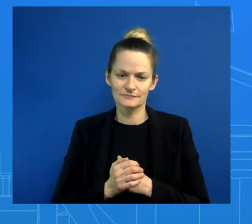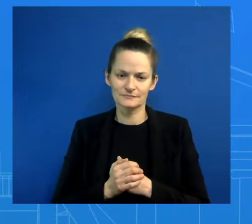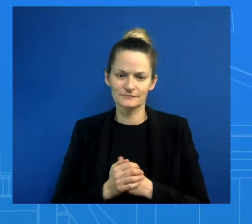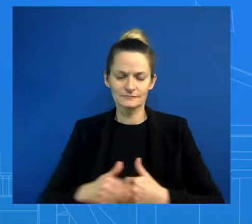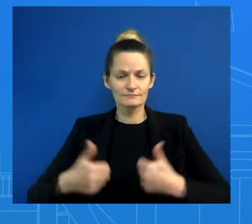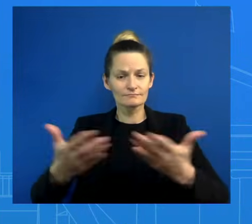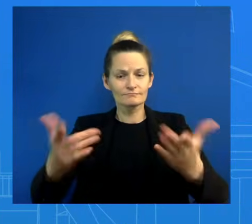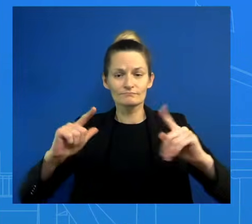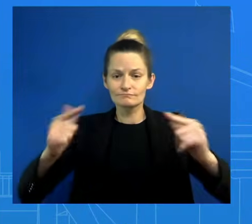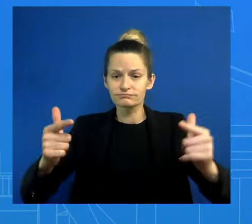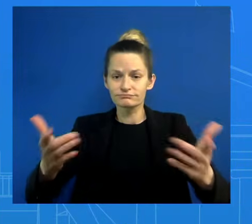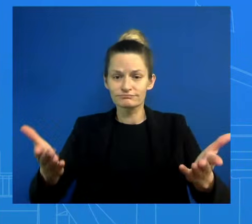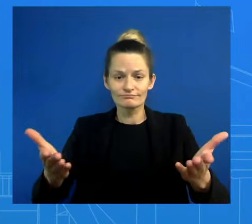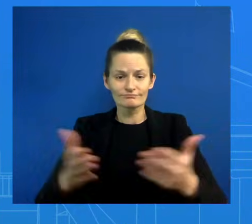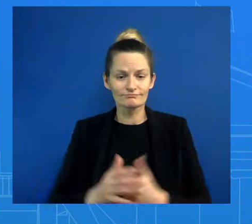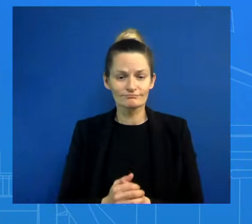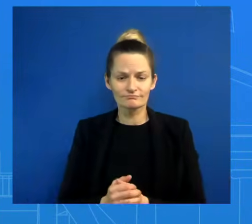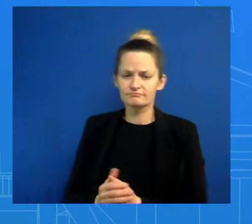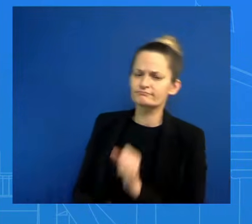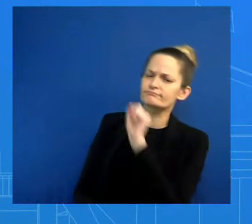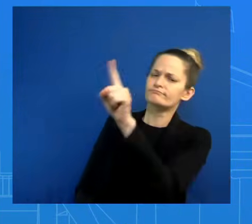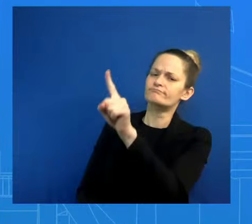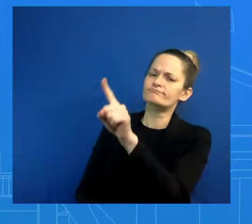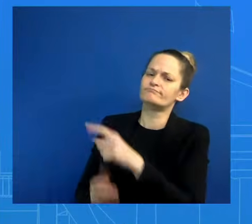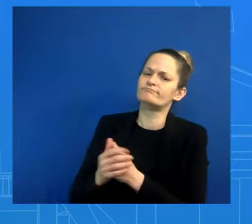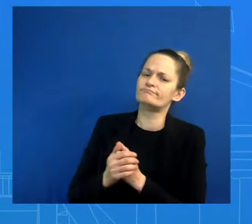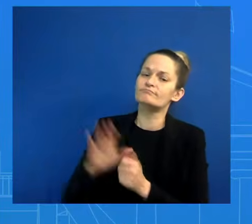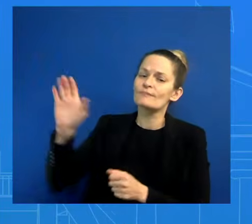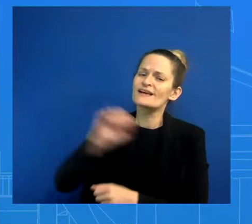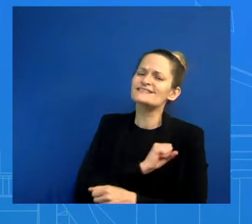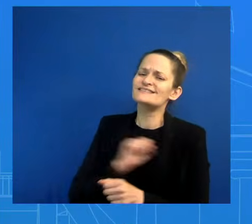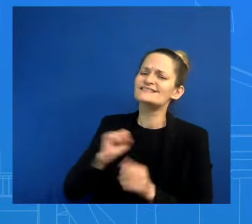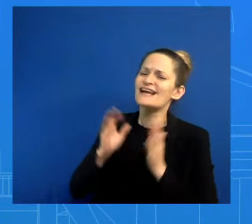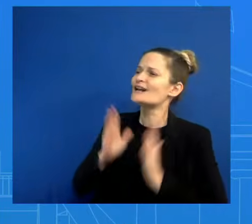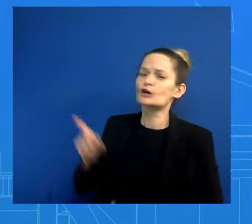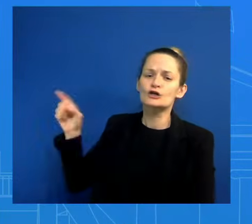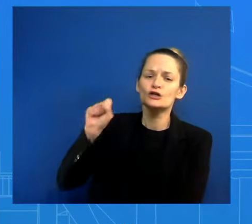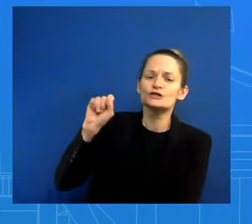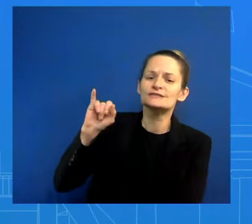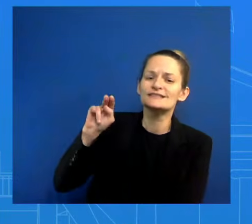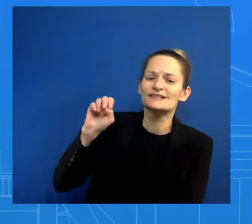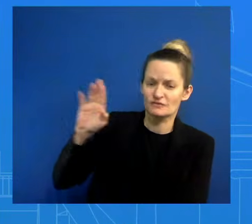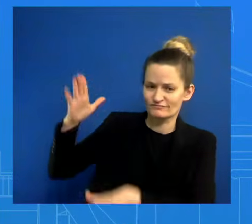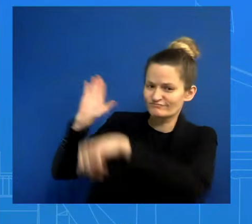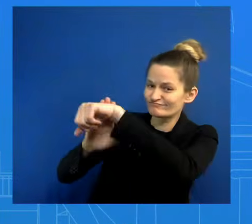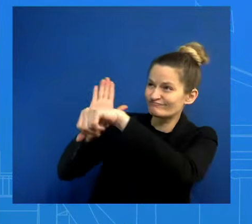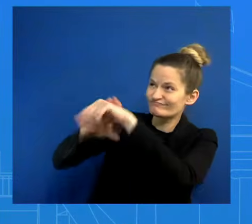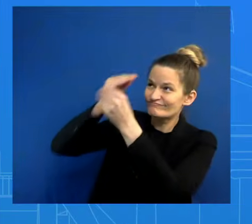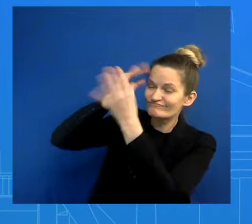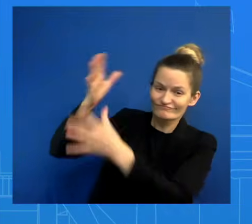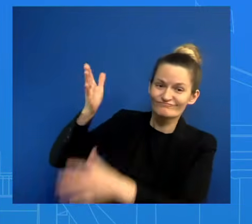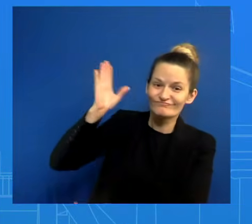in advance of her announcement this morning that she would reregister as a Democrat? Ms. Jean-Pierre: So -- The Press: As an independent. Sorry. Ms. Jean-Pierre: So I will say this: